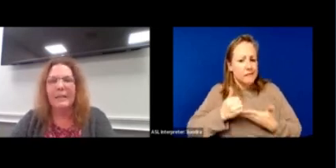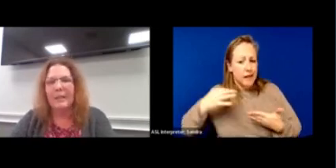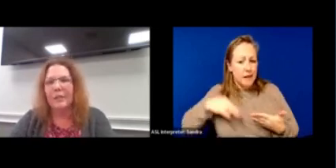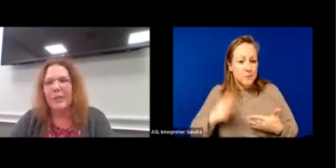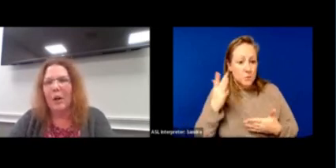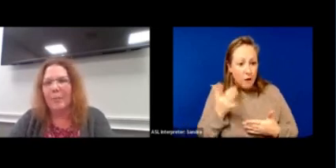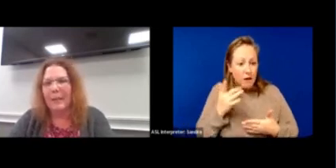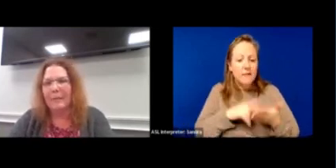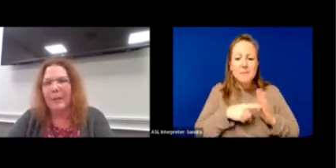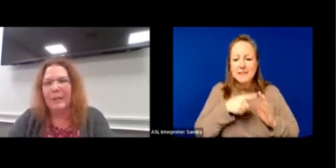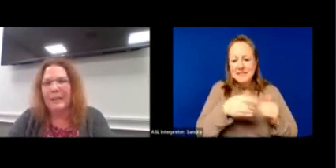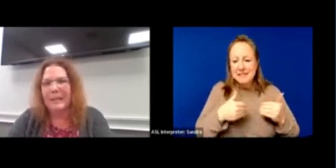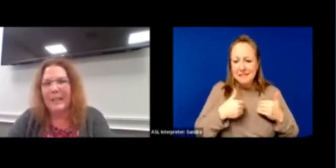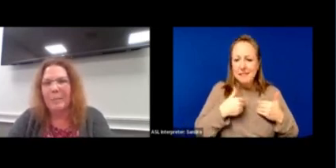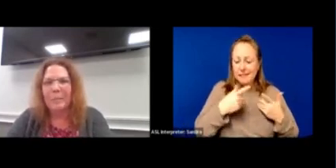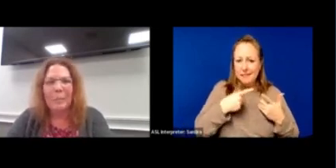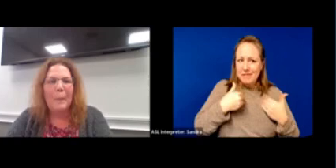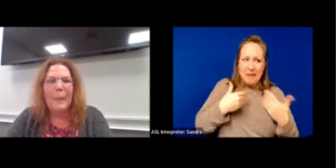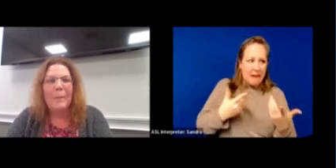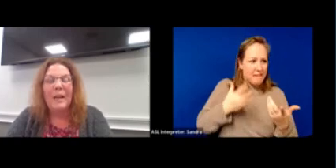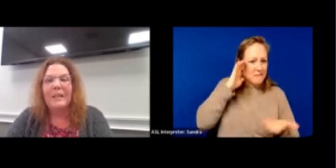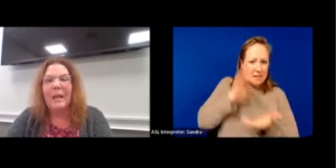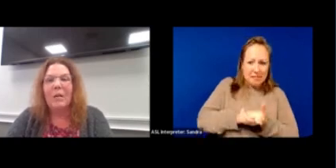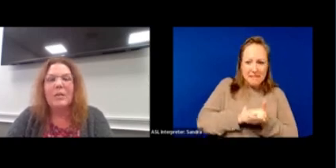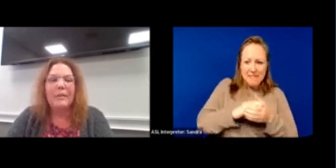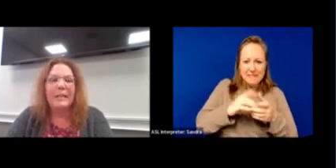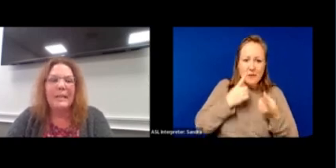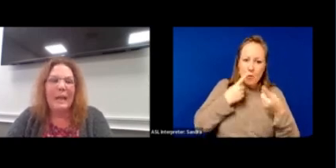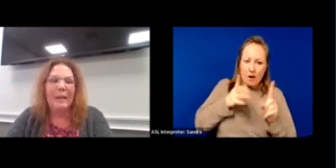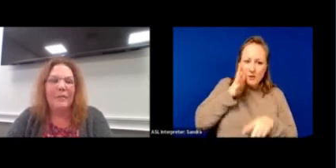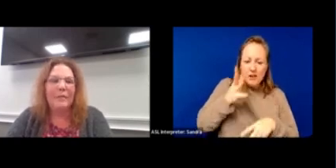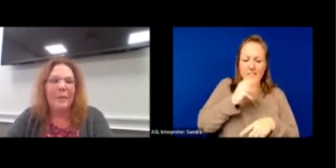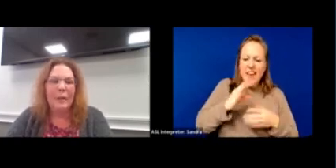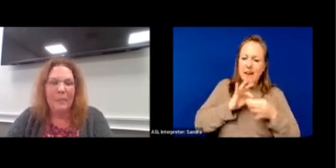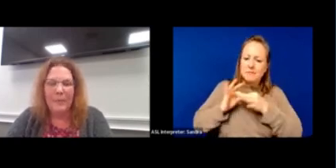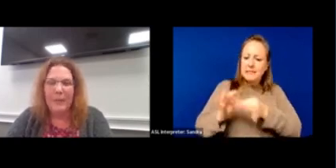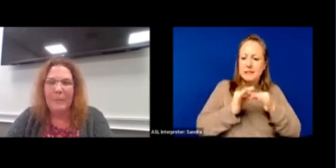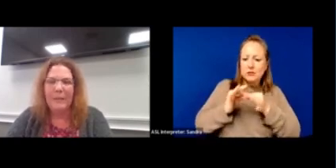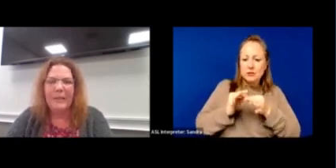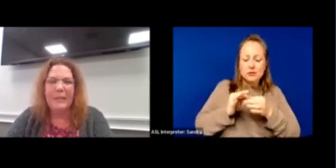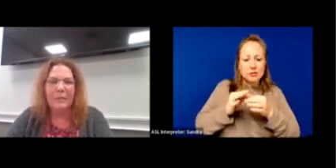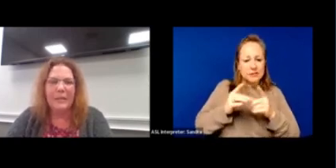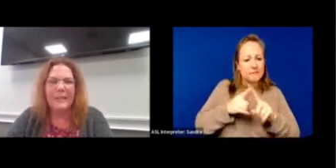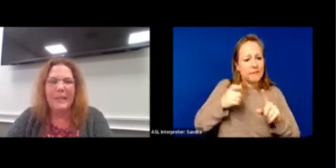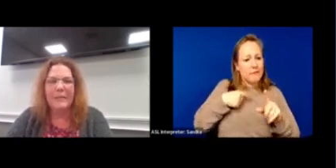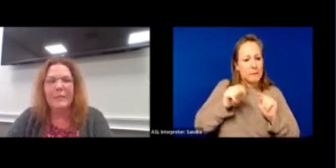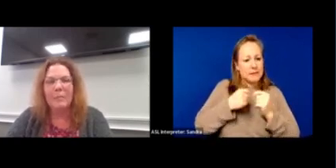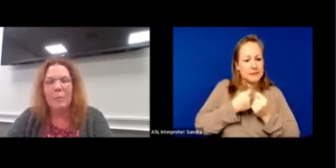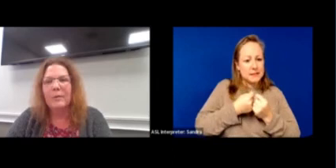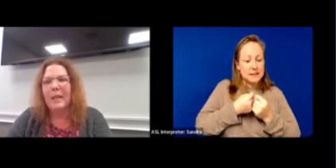and synergy and harmony within the team. But they also need to have the ability to receive real